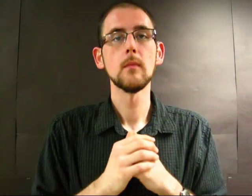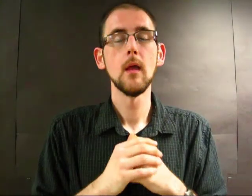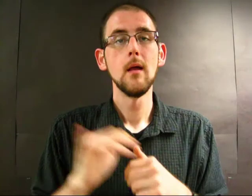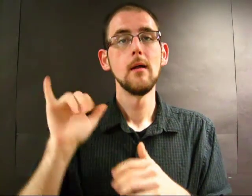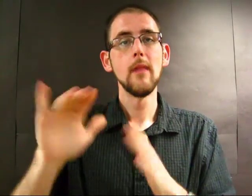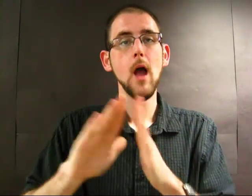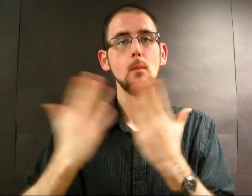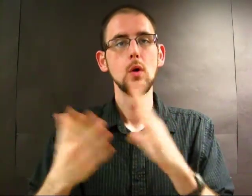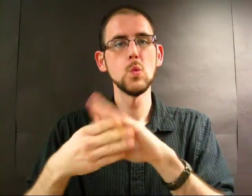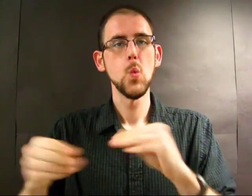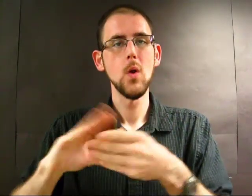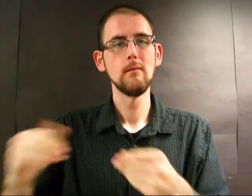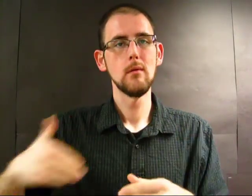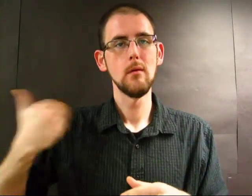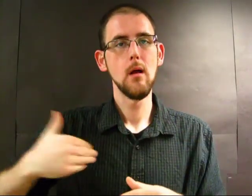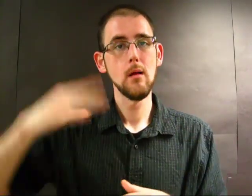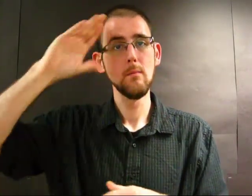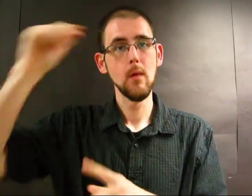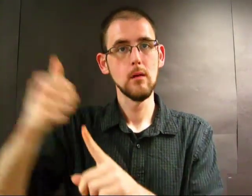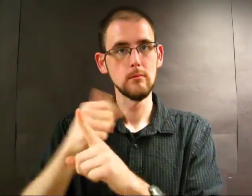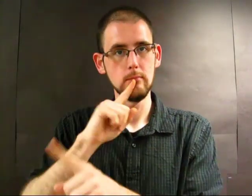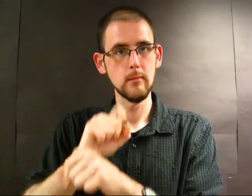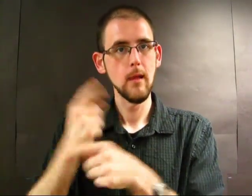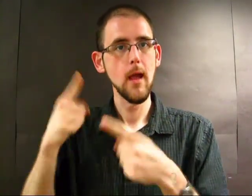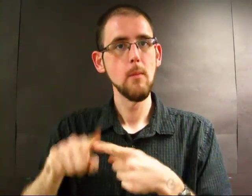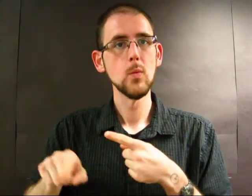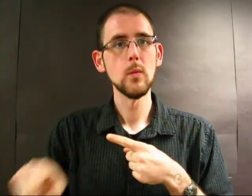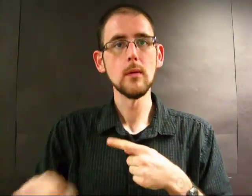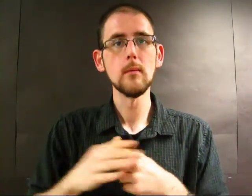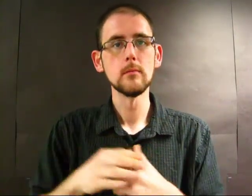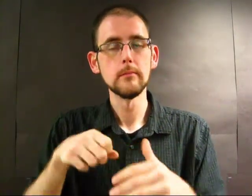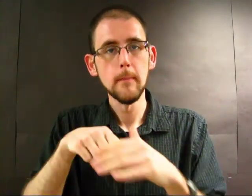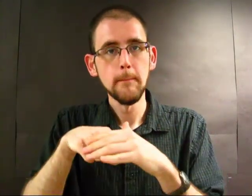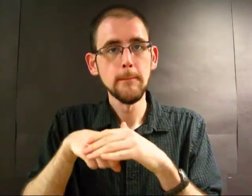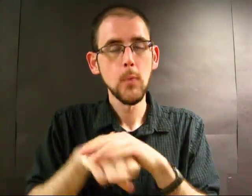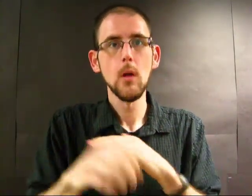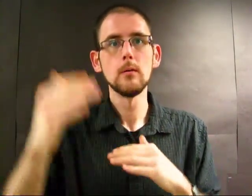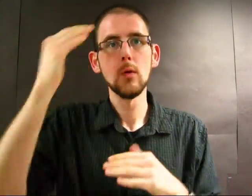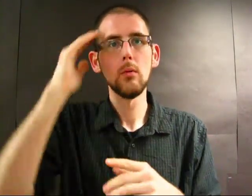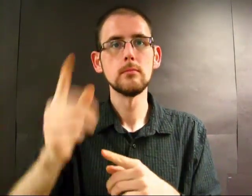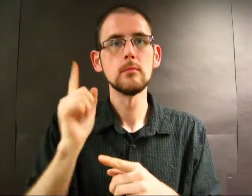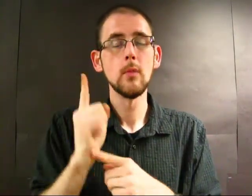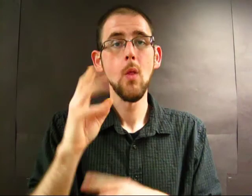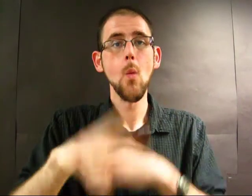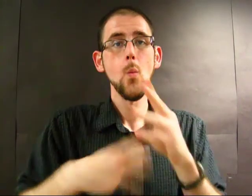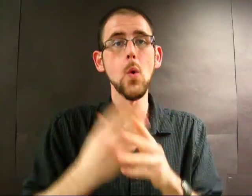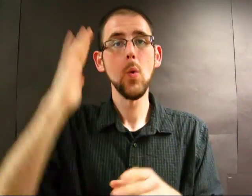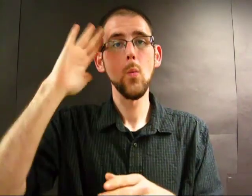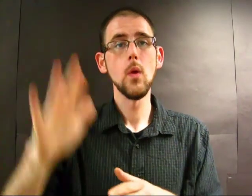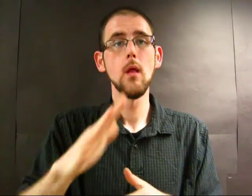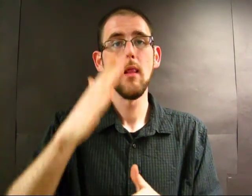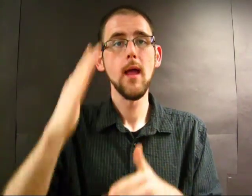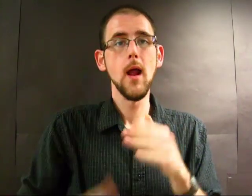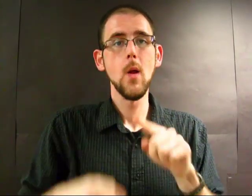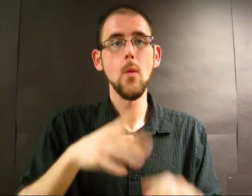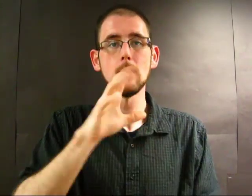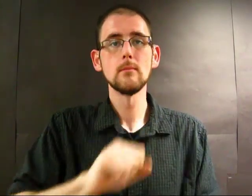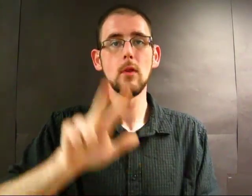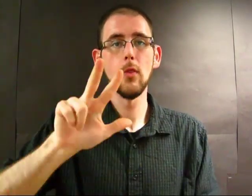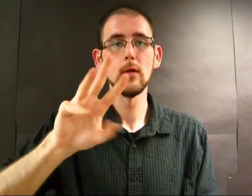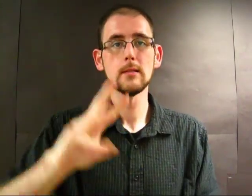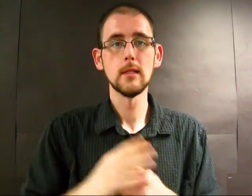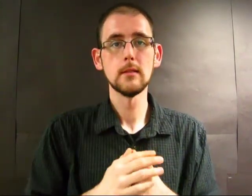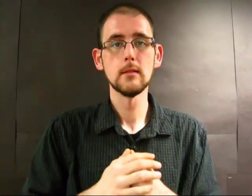It's the story of a young man who's born with this knowledge: The world will end when he is thirty-six.